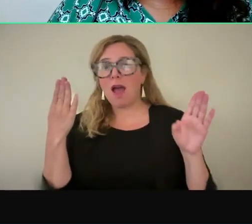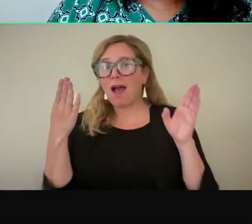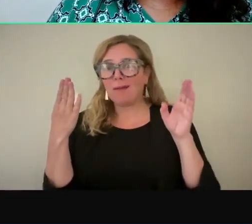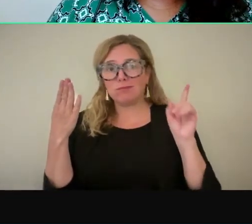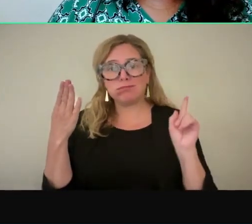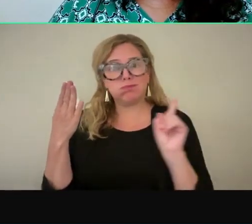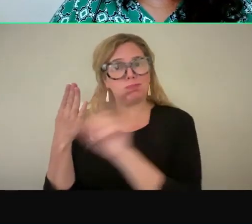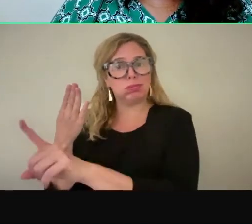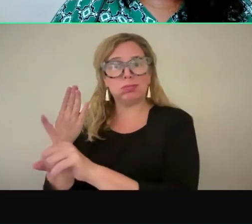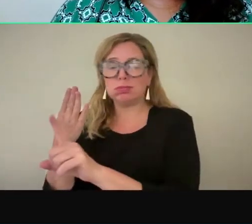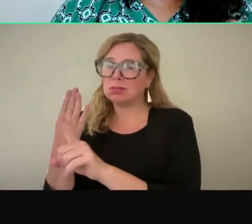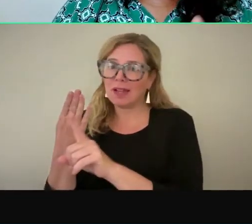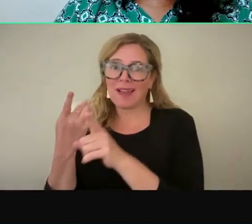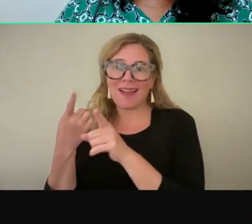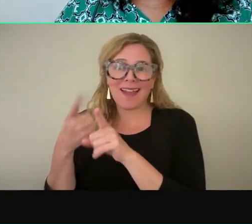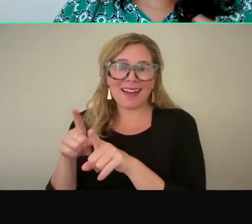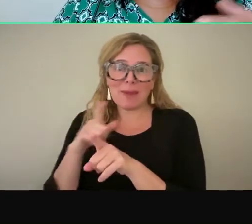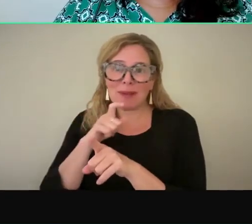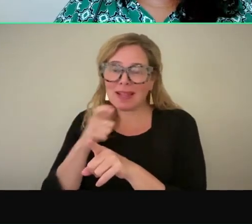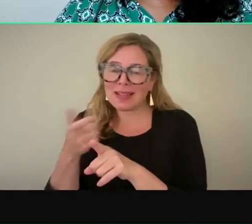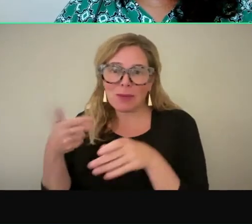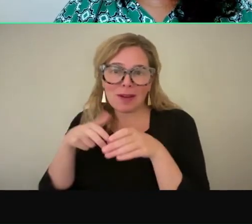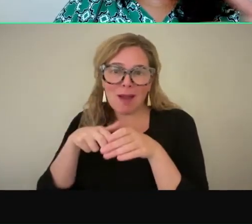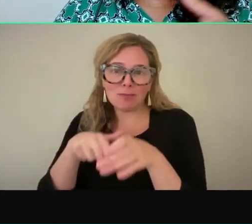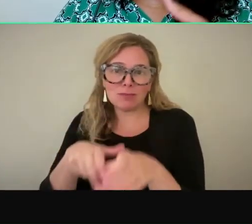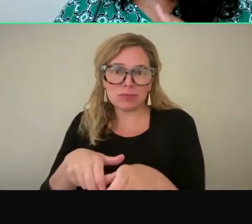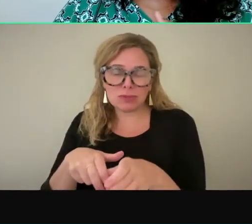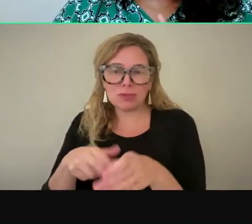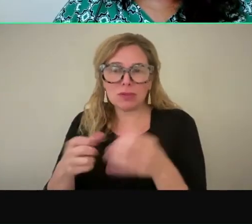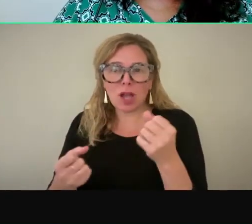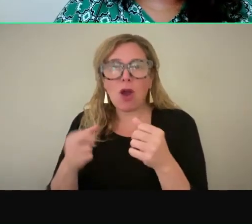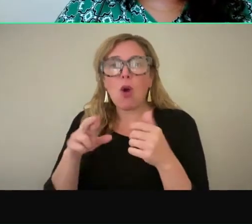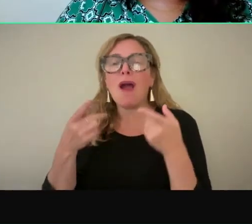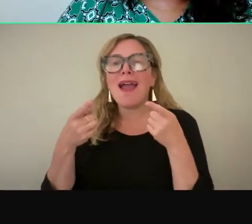of issues with falling and incontinence episodes in all of these steps that they had to navigate.